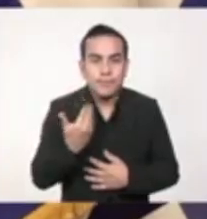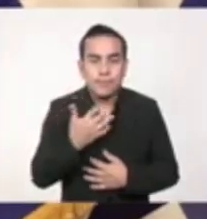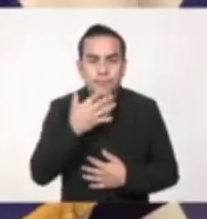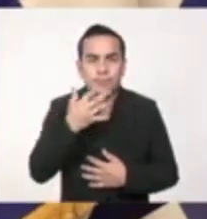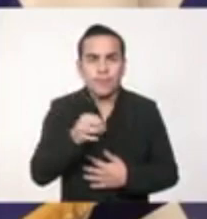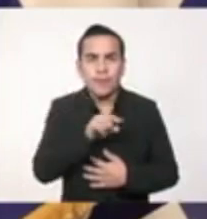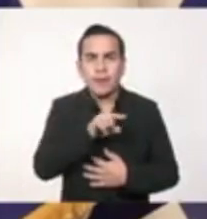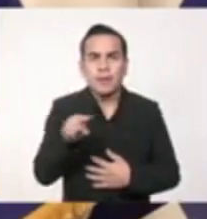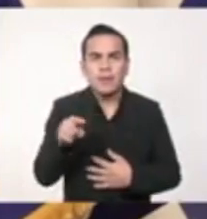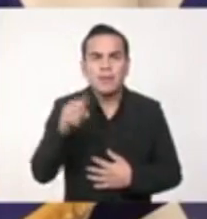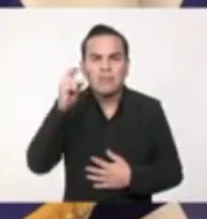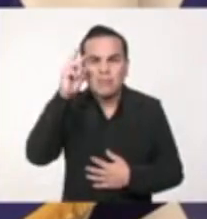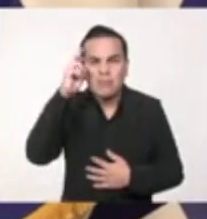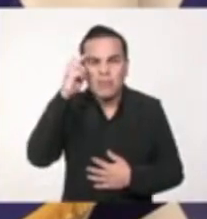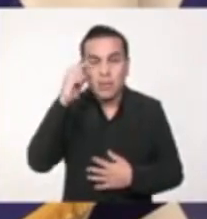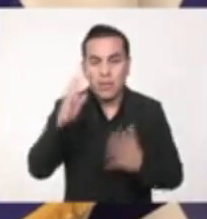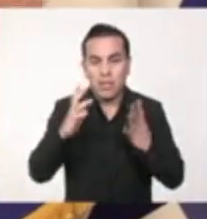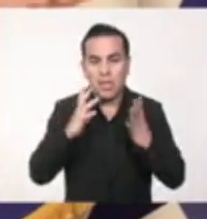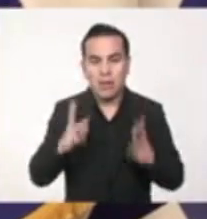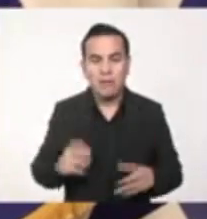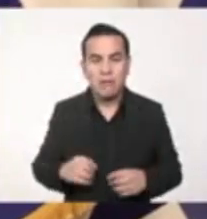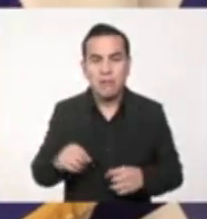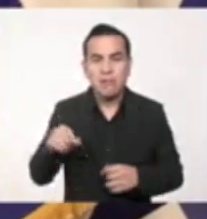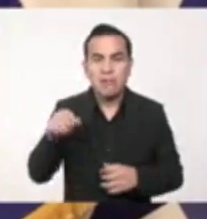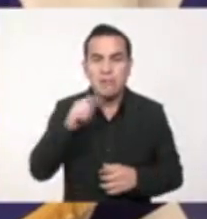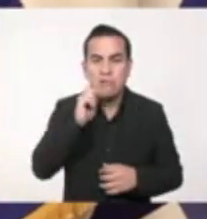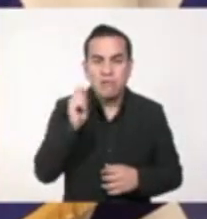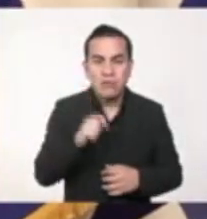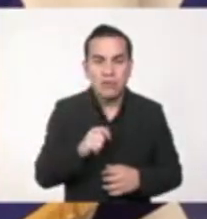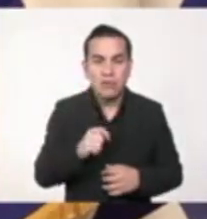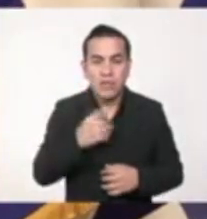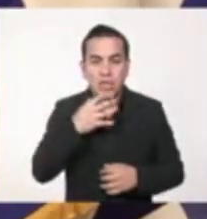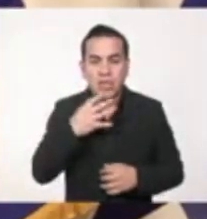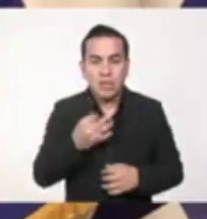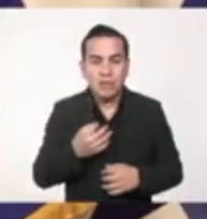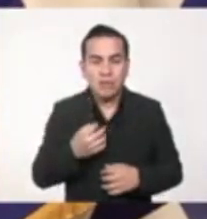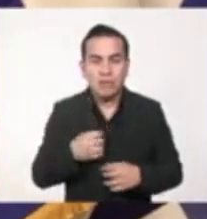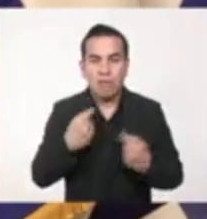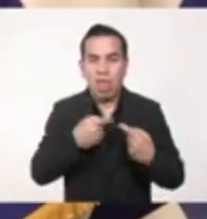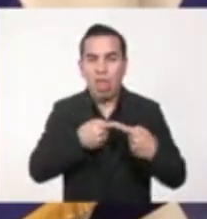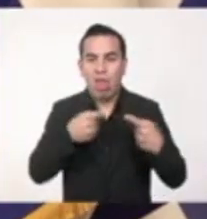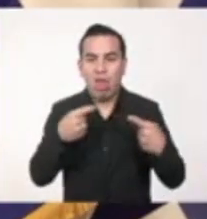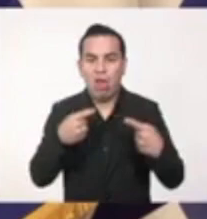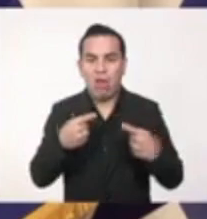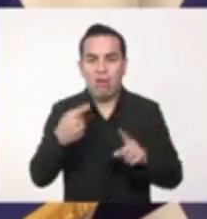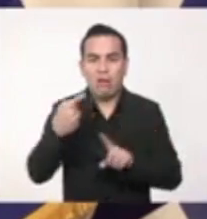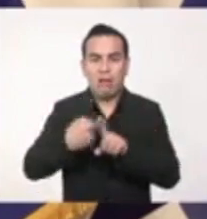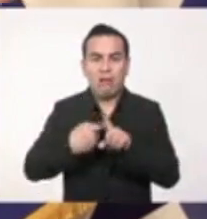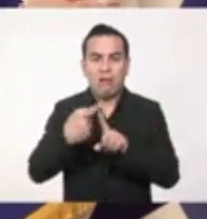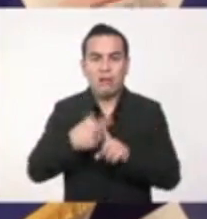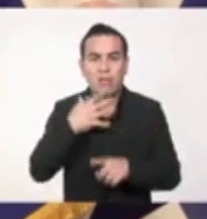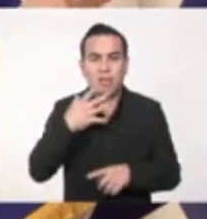They say, no, look, that government just made a coup of been on Saturday, son, we must condemn the blows of